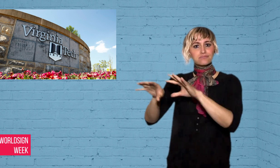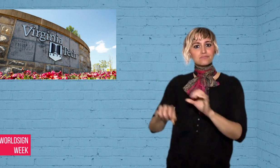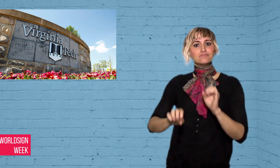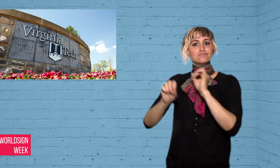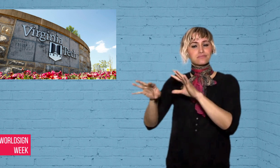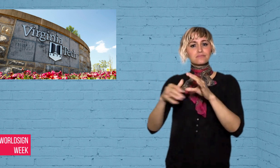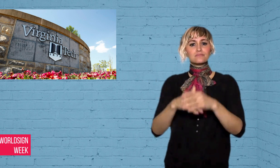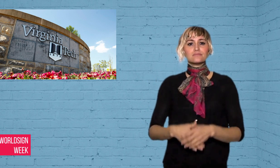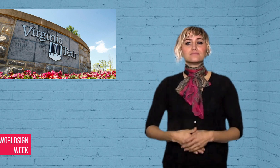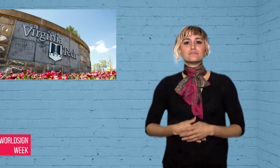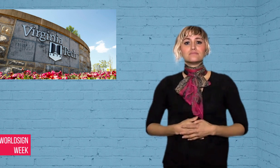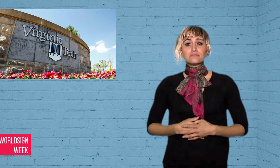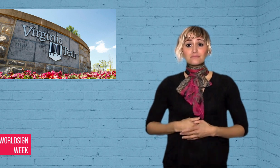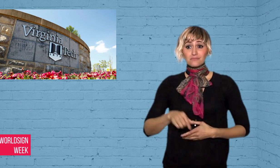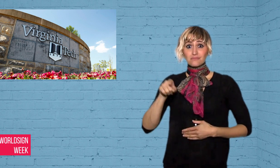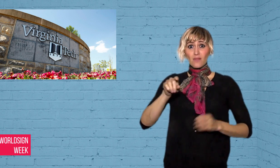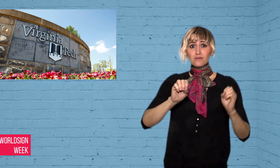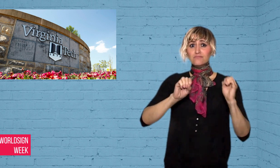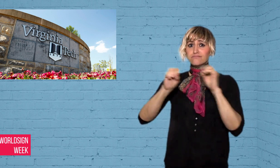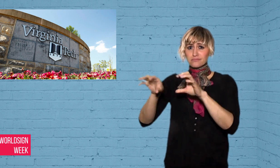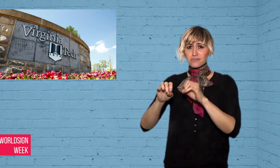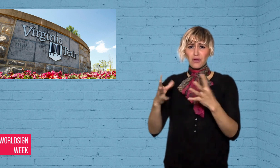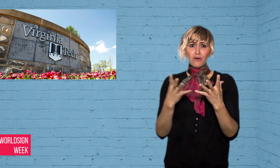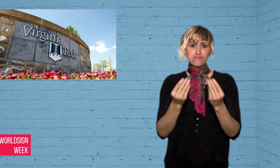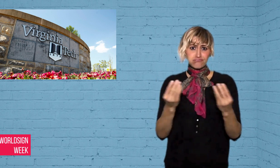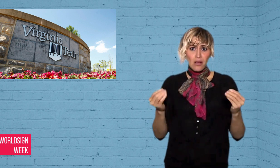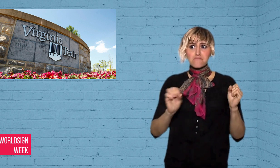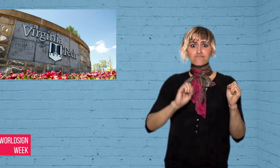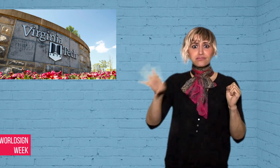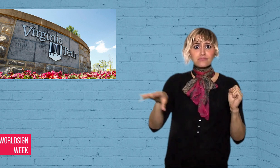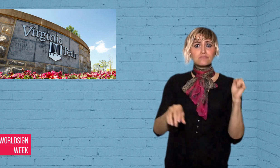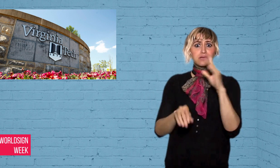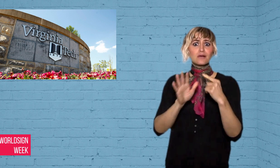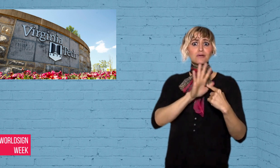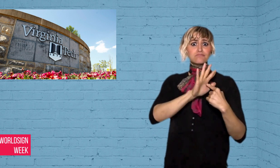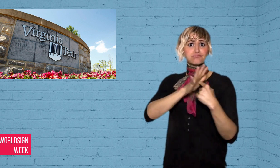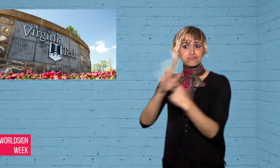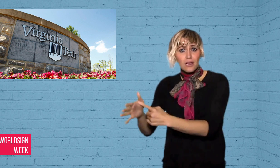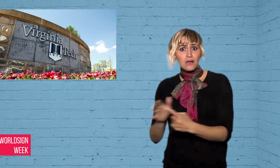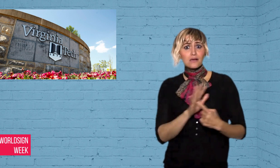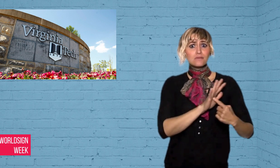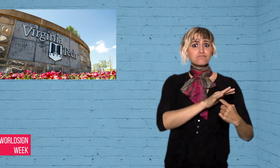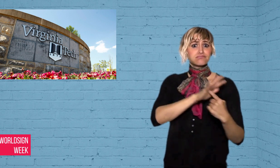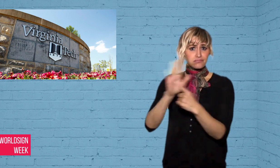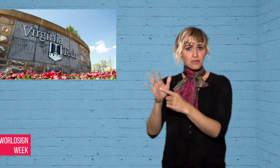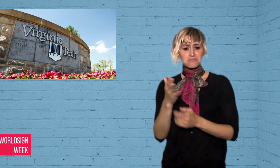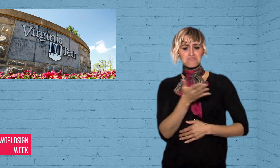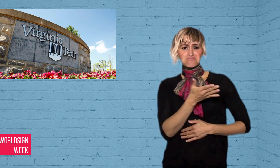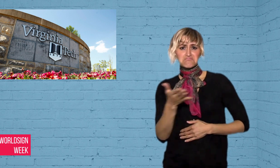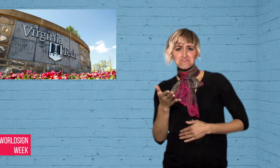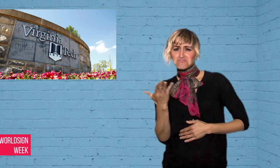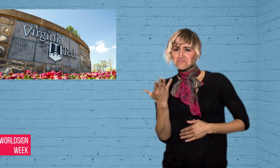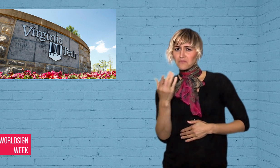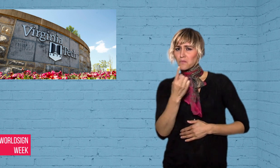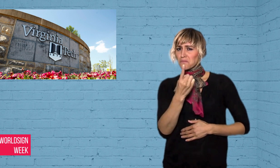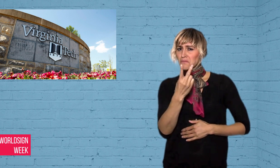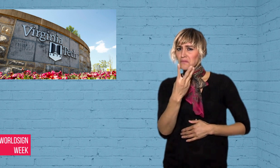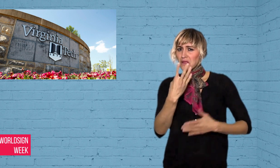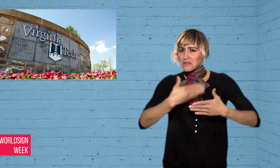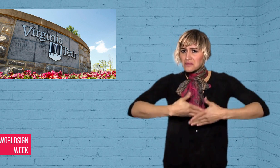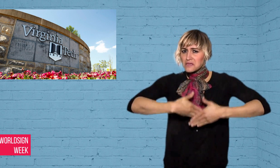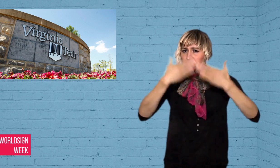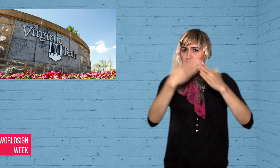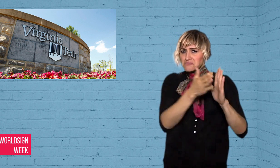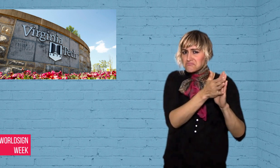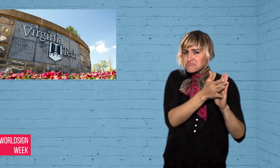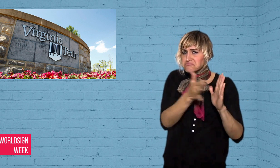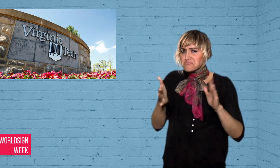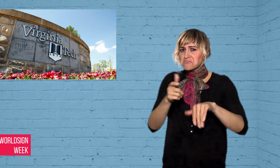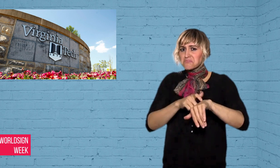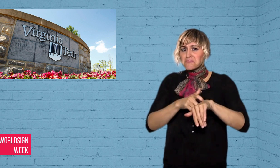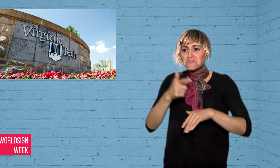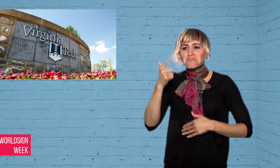A hundred deliveries will be made over several